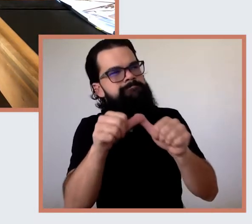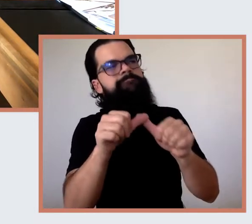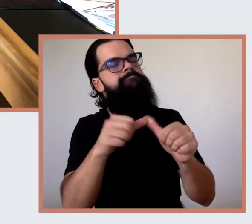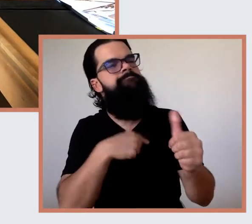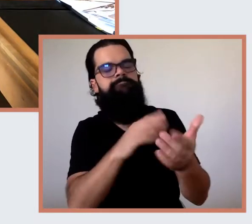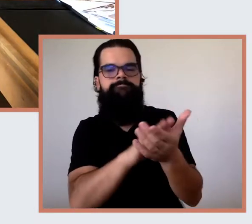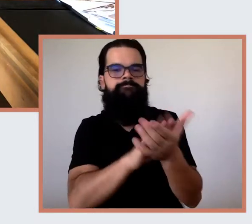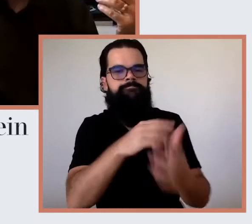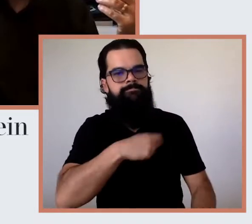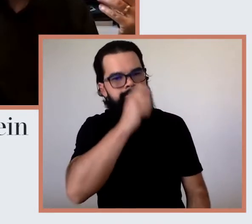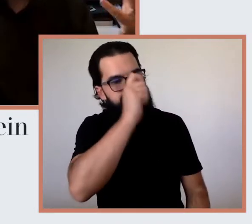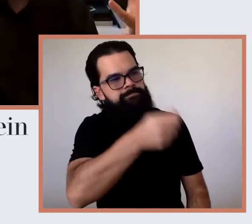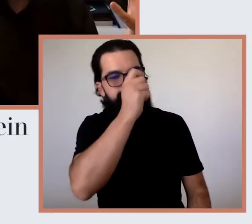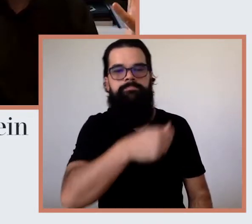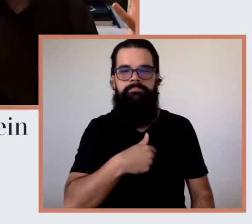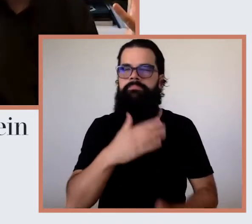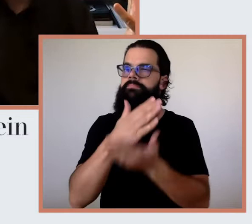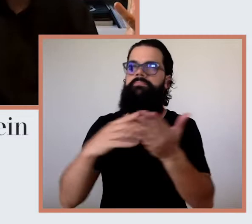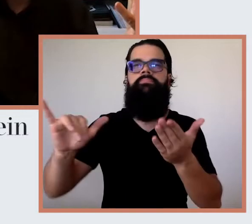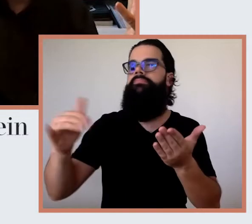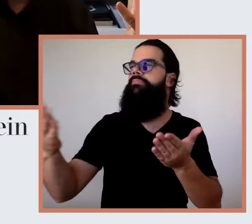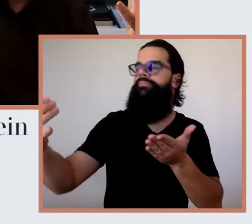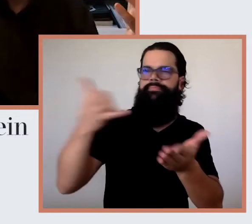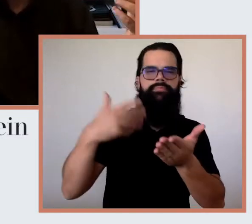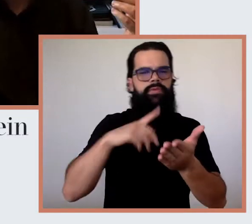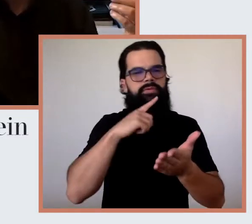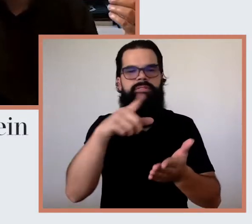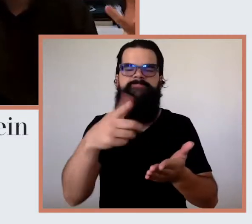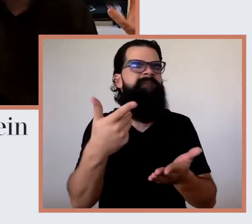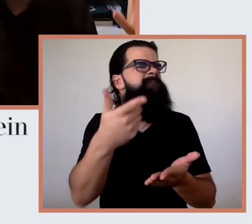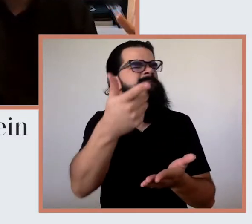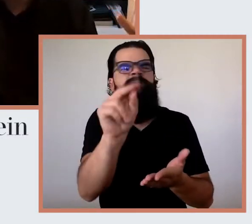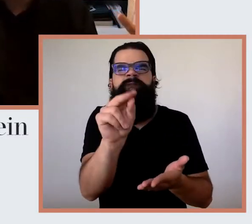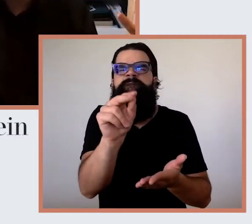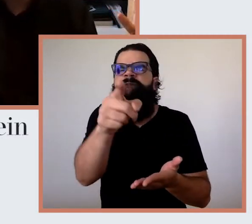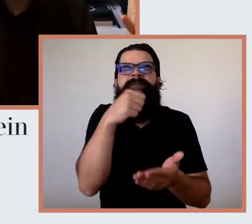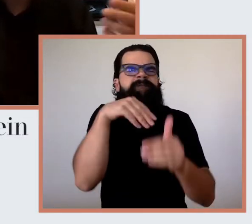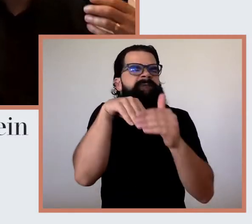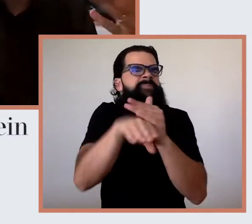I followed some strange calling that I had, I wasn't born to be an actor, I didn't think